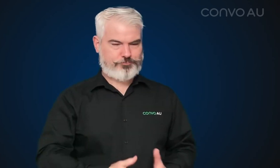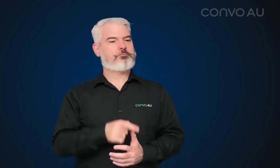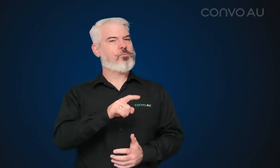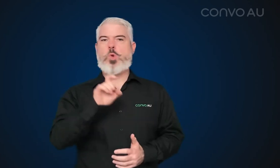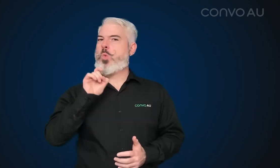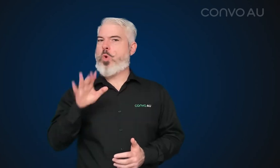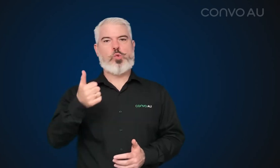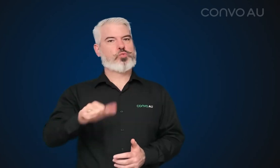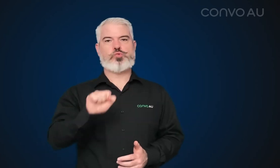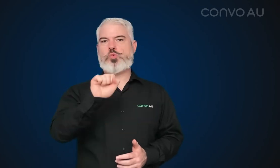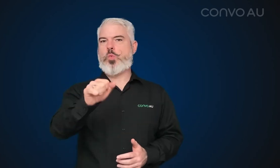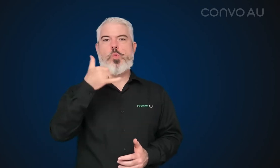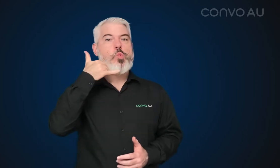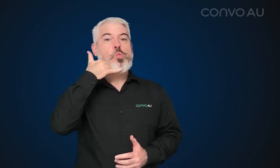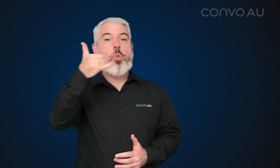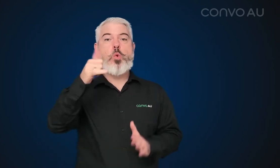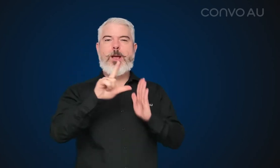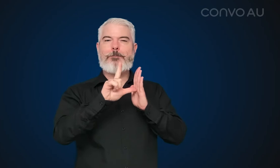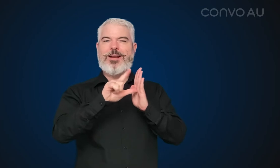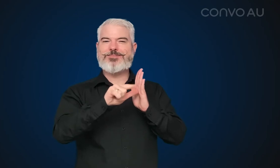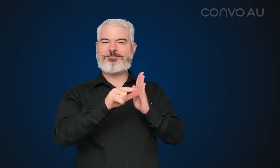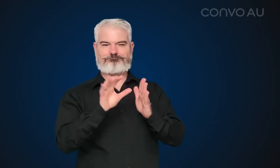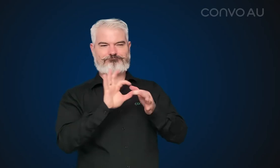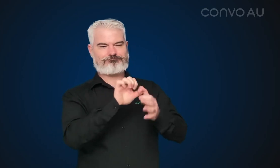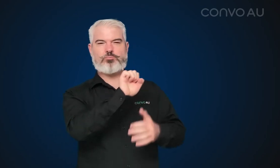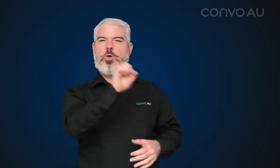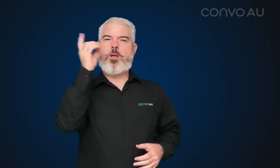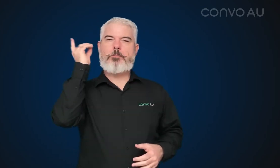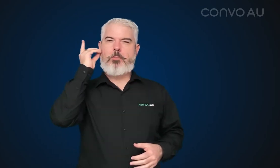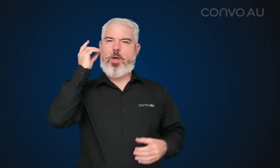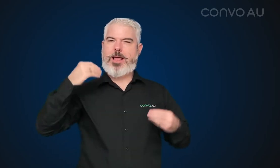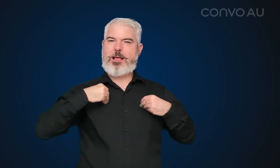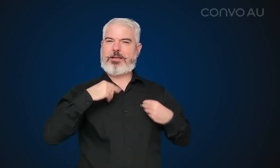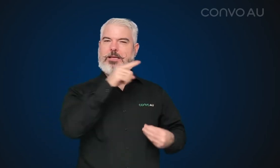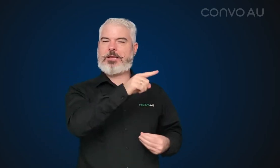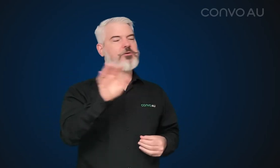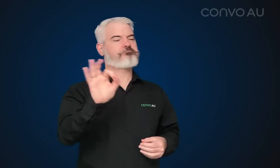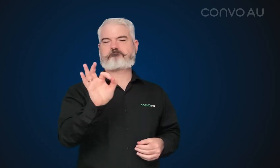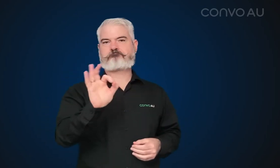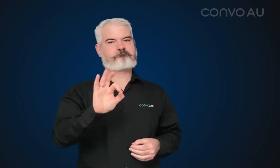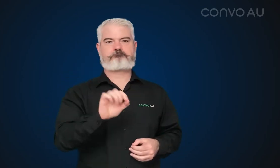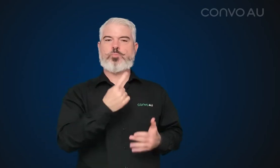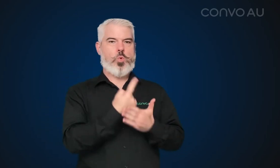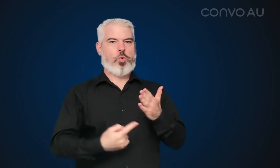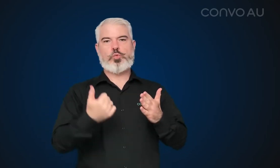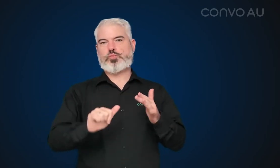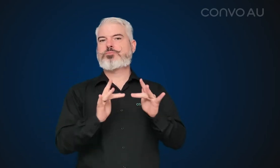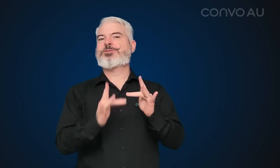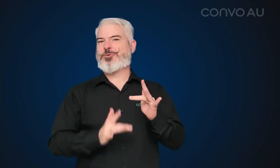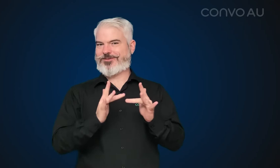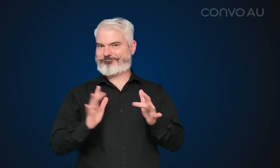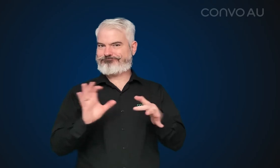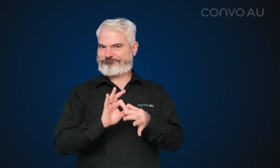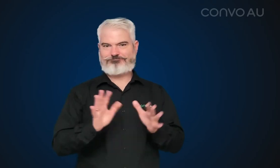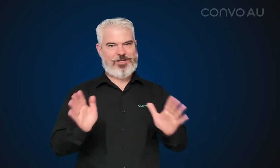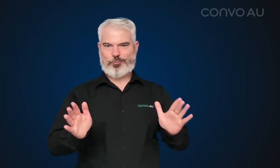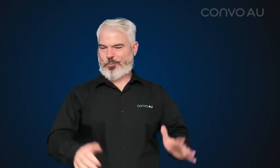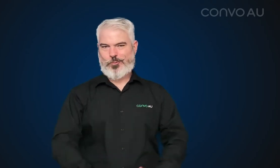It will not use your call minutes on your phone plan.